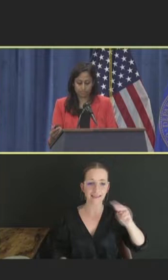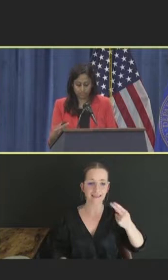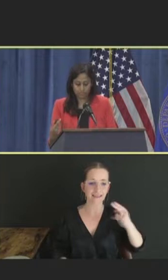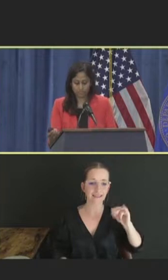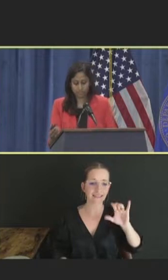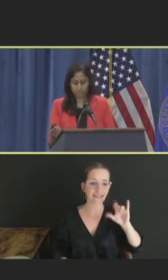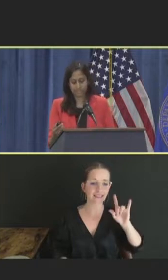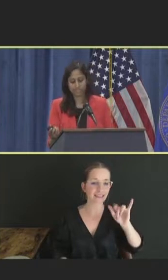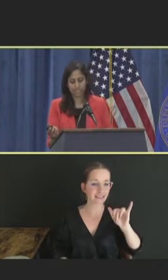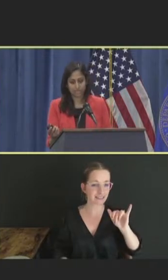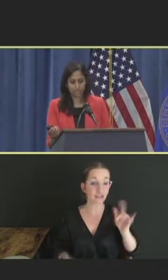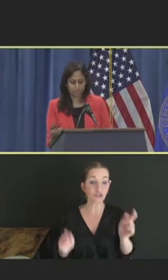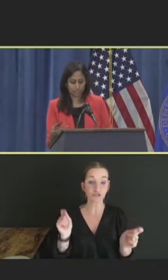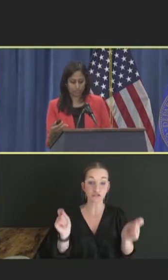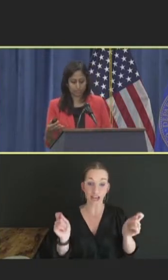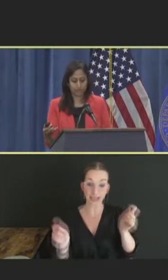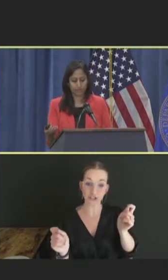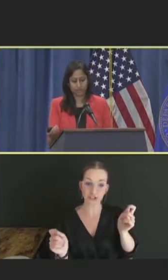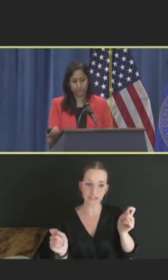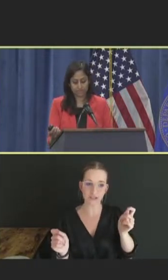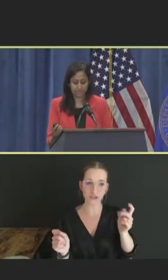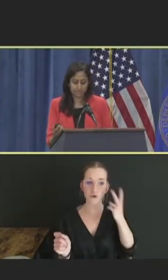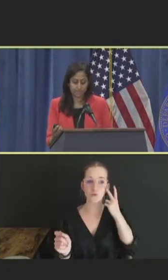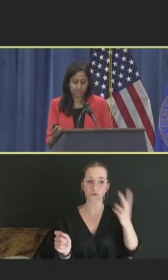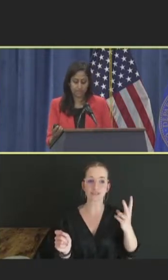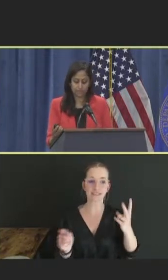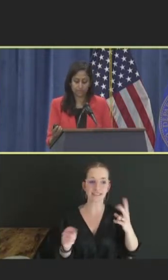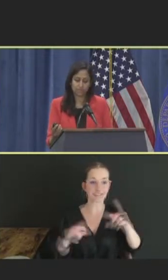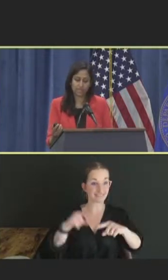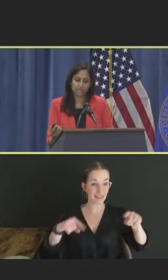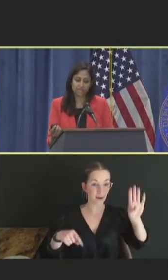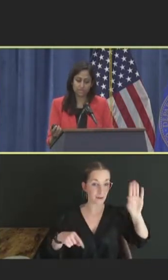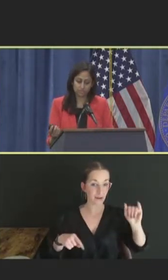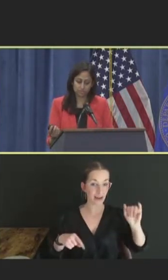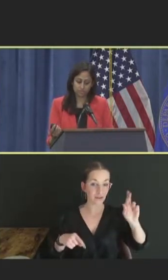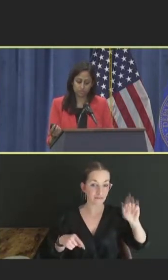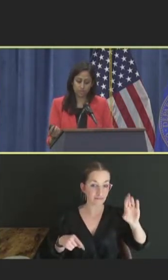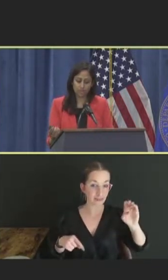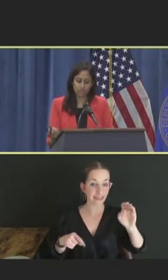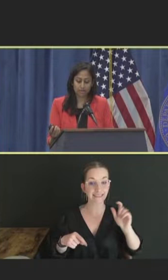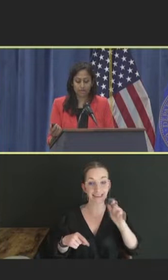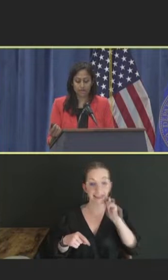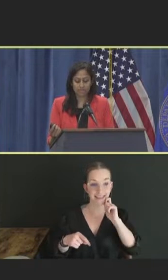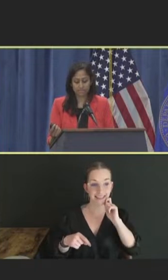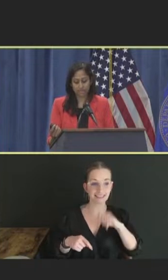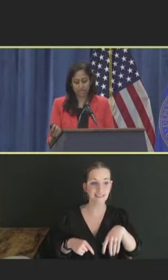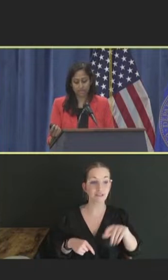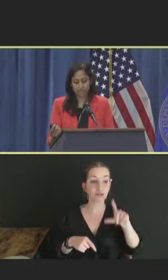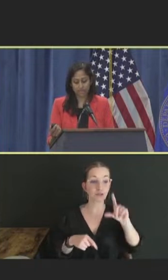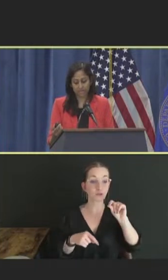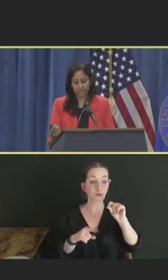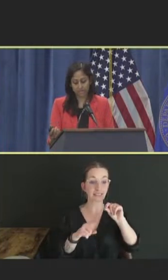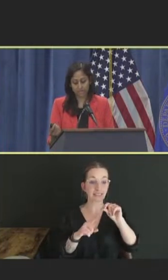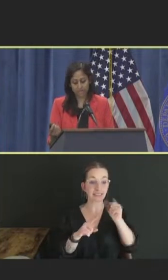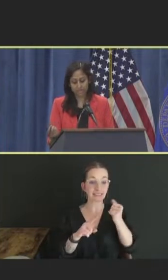seen varying by race and ethnicity. From 2019 to 2021, non-Hispanic American Indian and Alaska